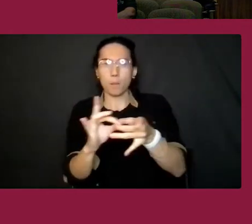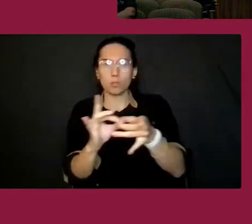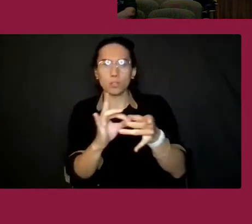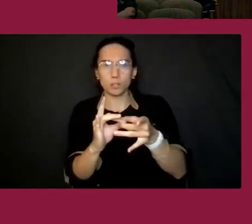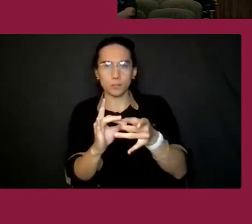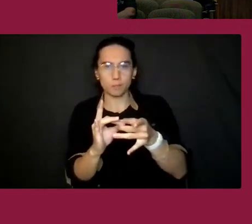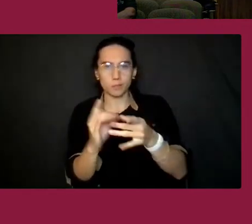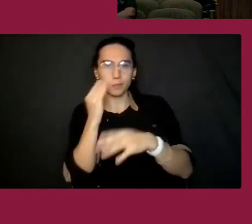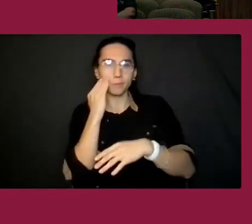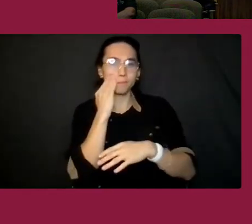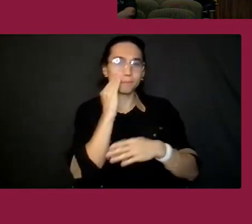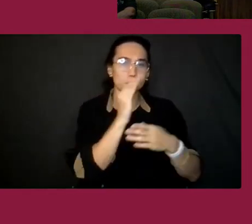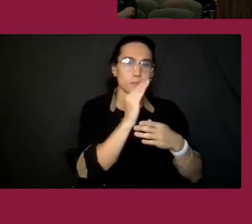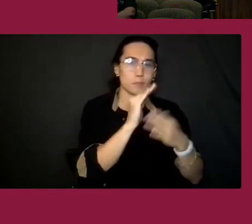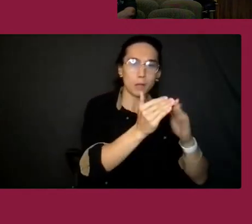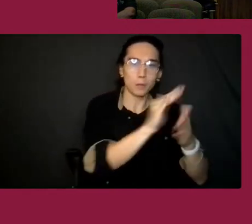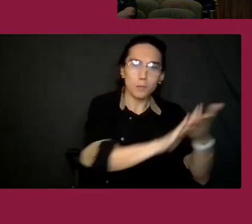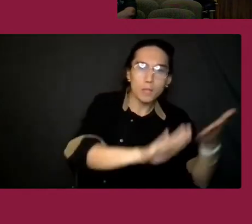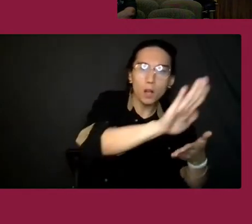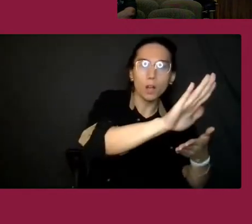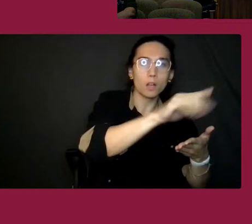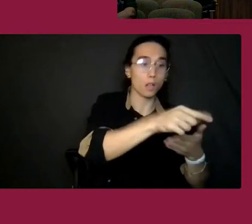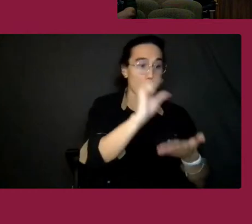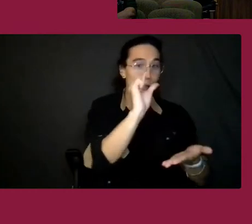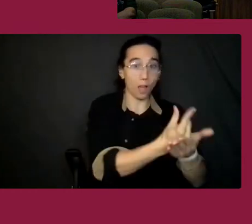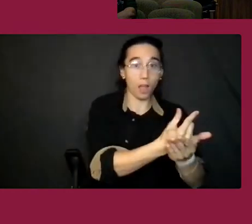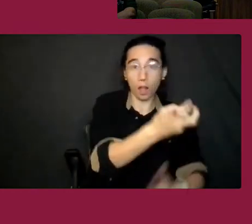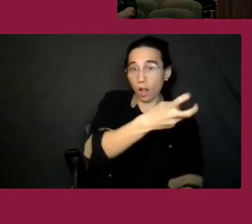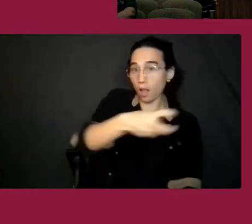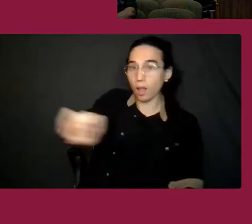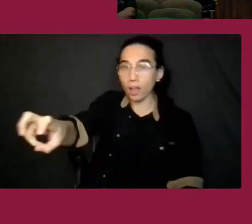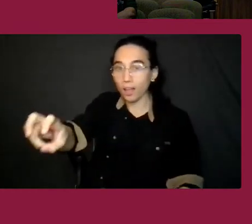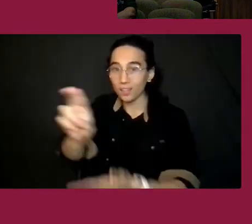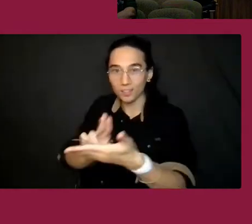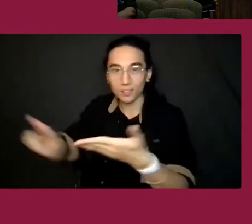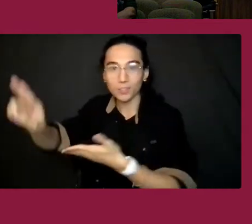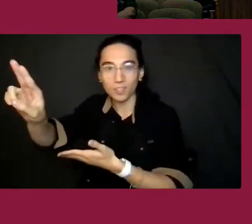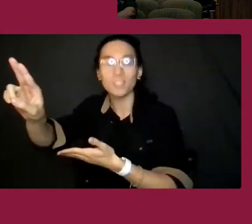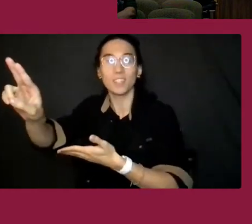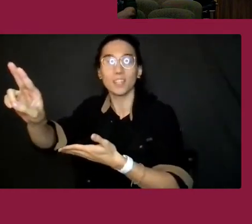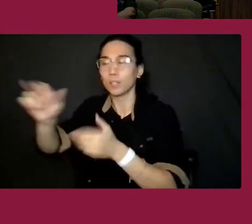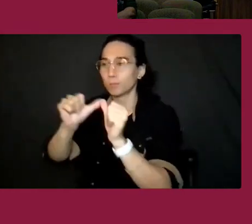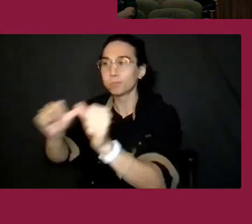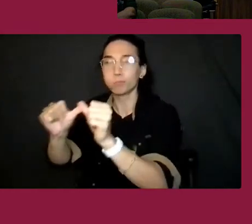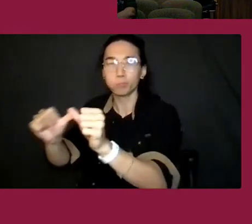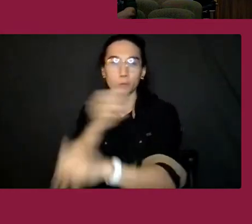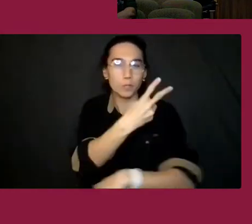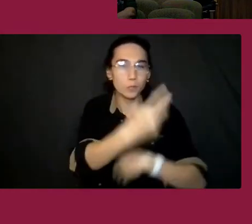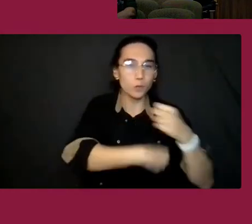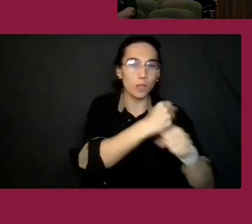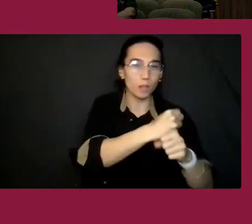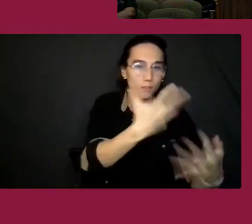college students moving to CSU and completing their upper division at the CSU are working,